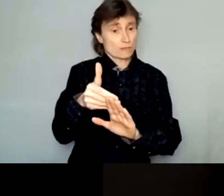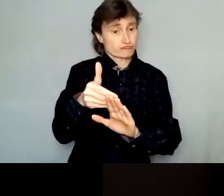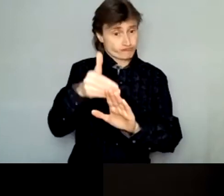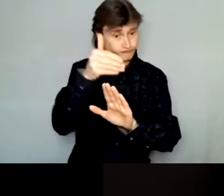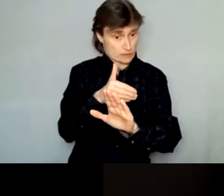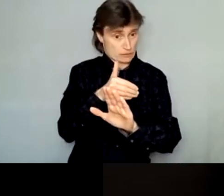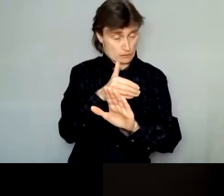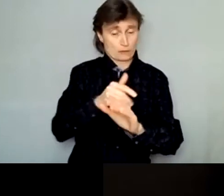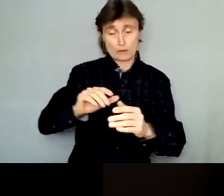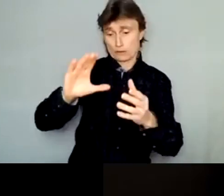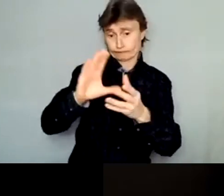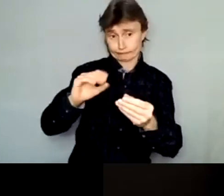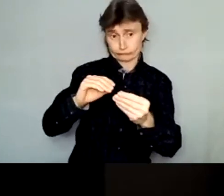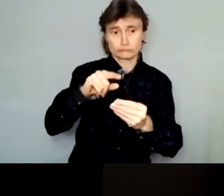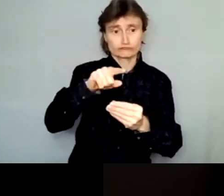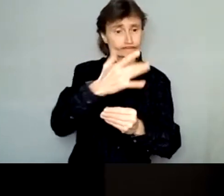hand and ask those questions as well.